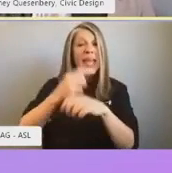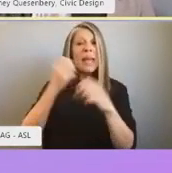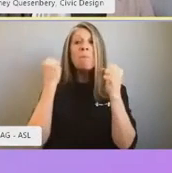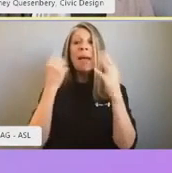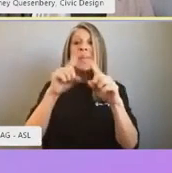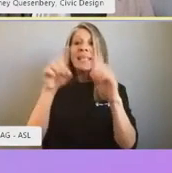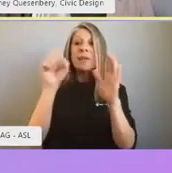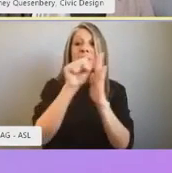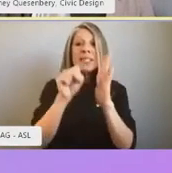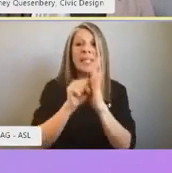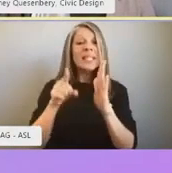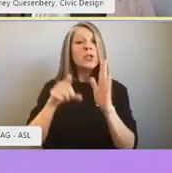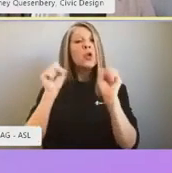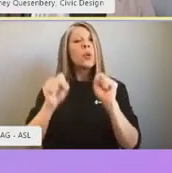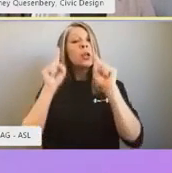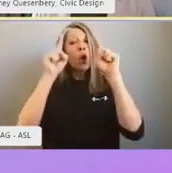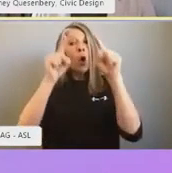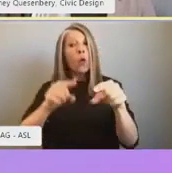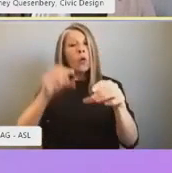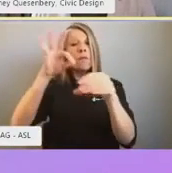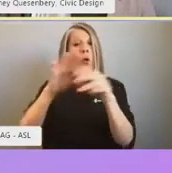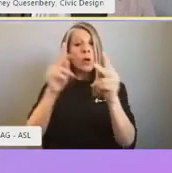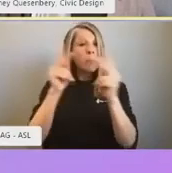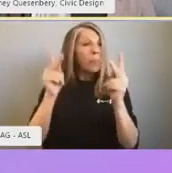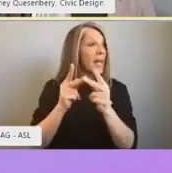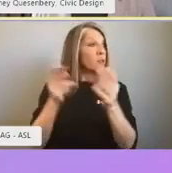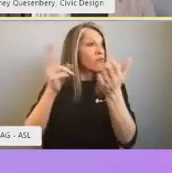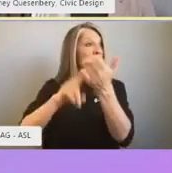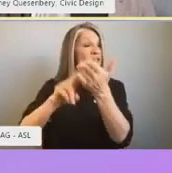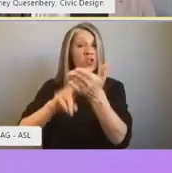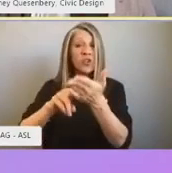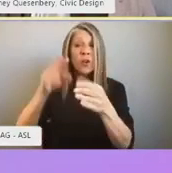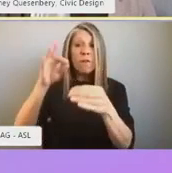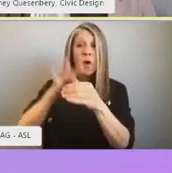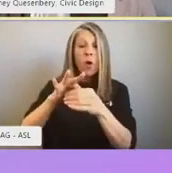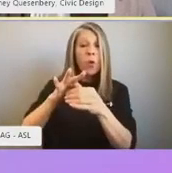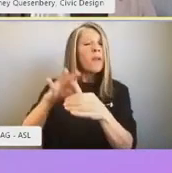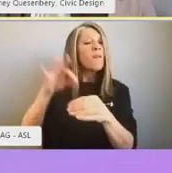you need to re register to your new address and it is election day, and the growing